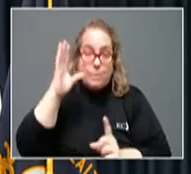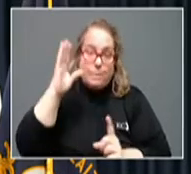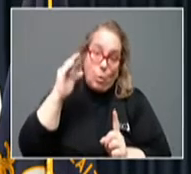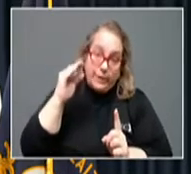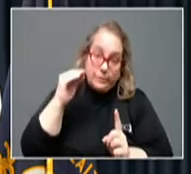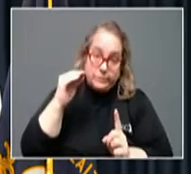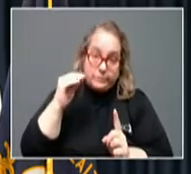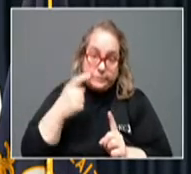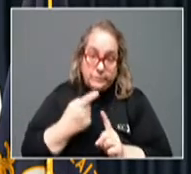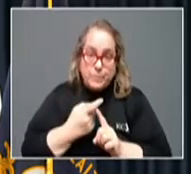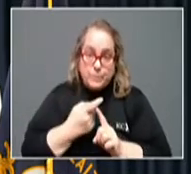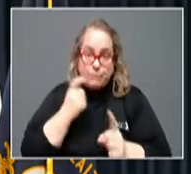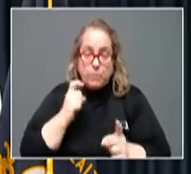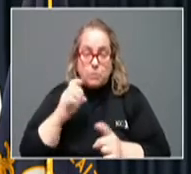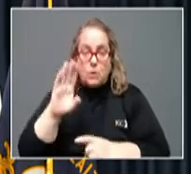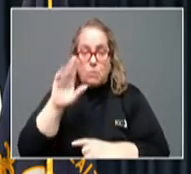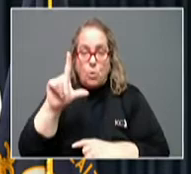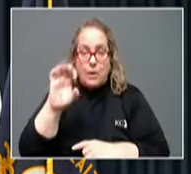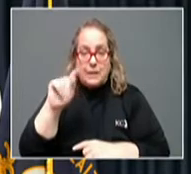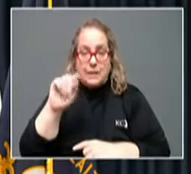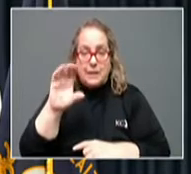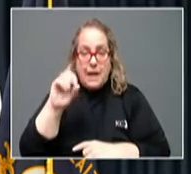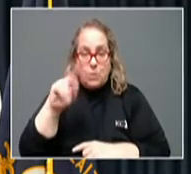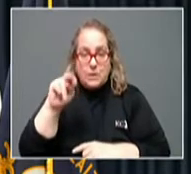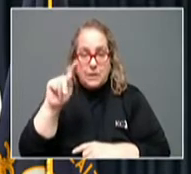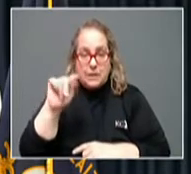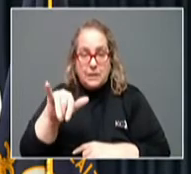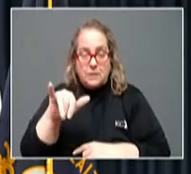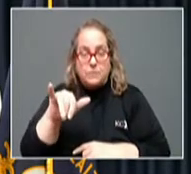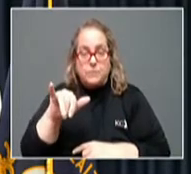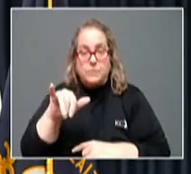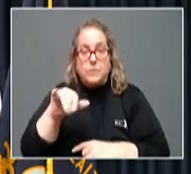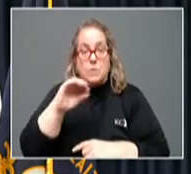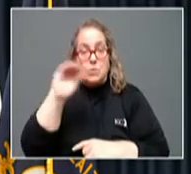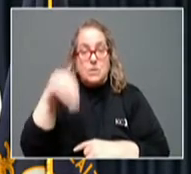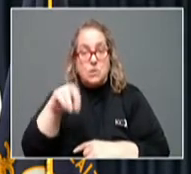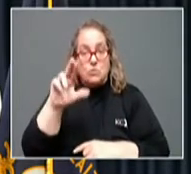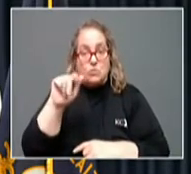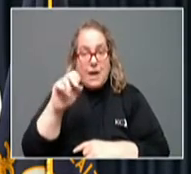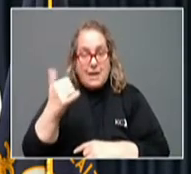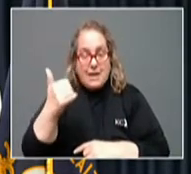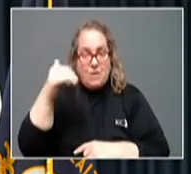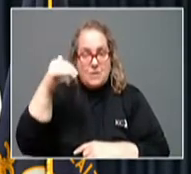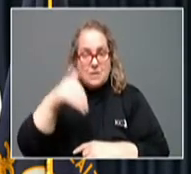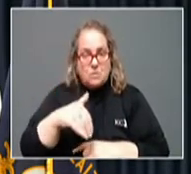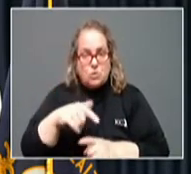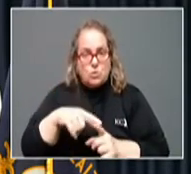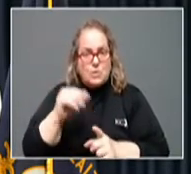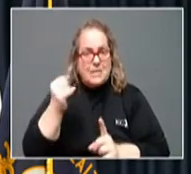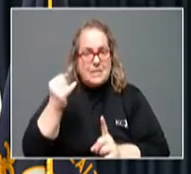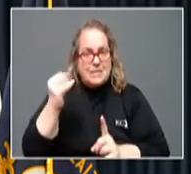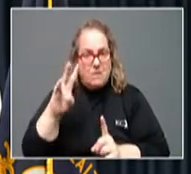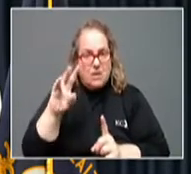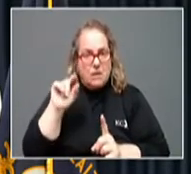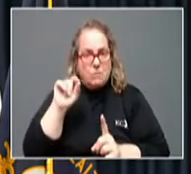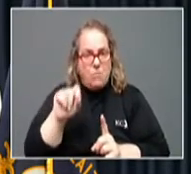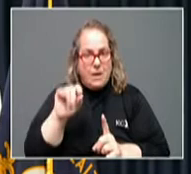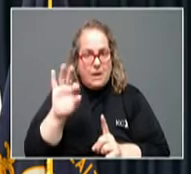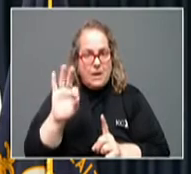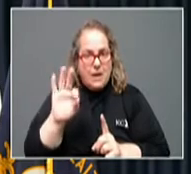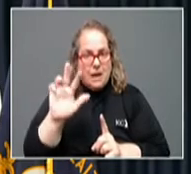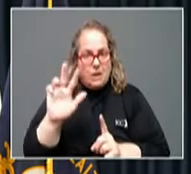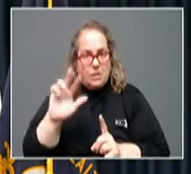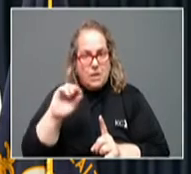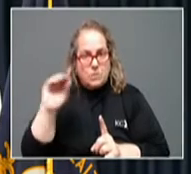Bullock County. Ah, positivity rate now down to 17.9, good to see that falling.